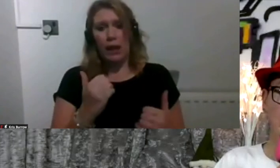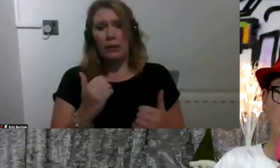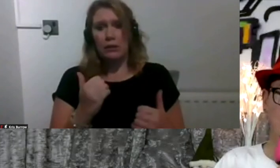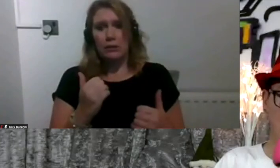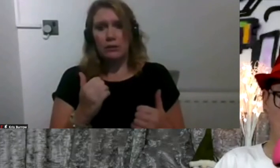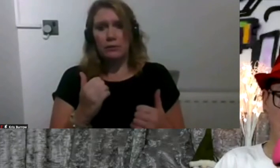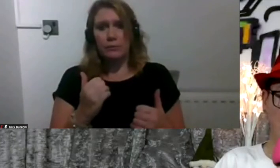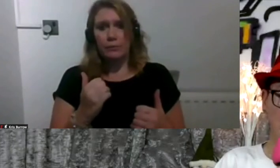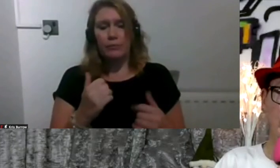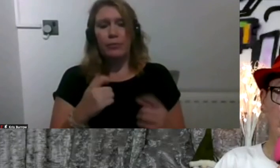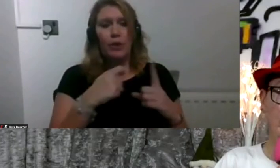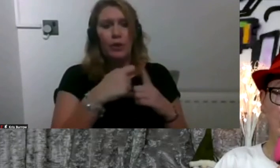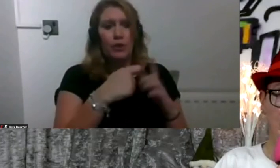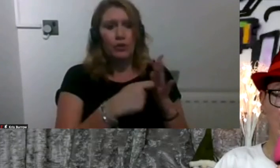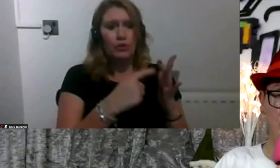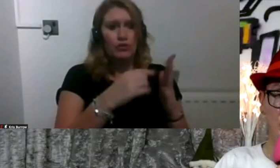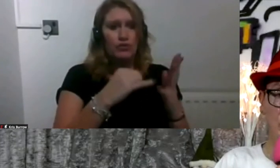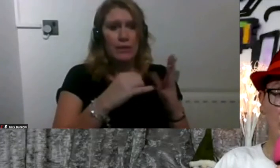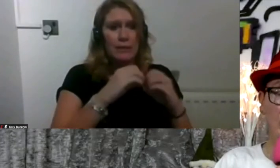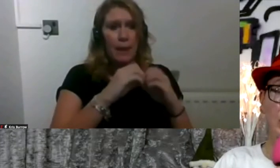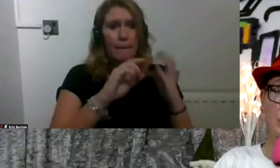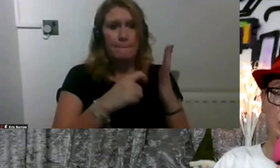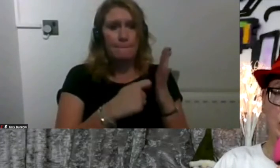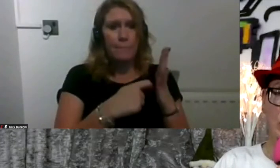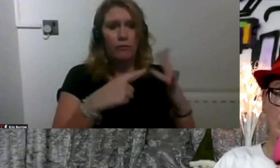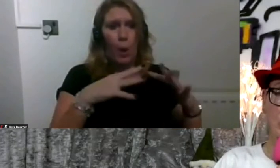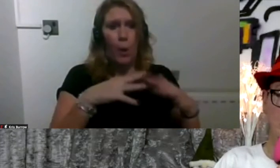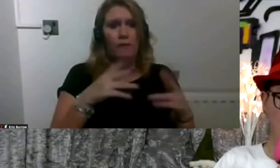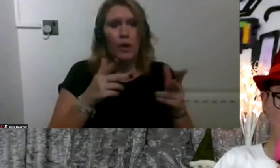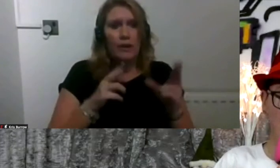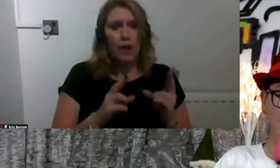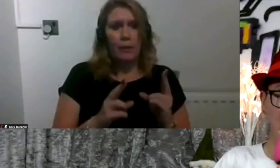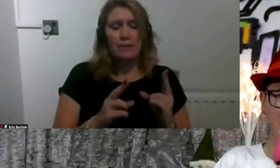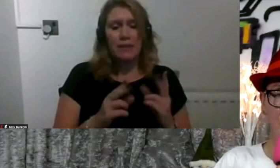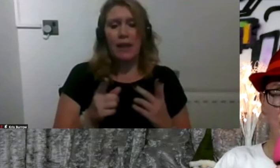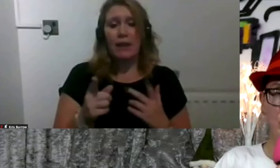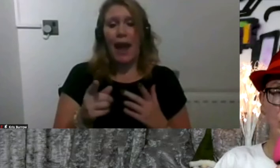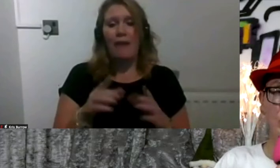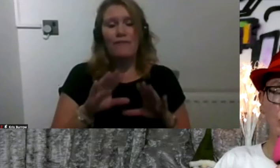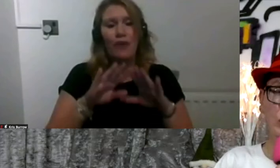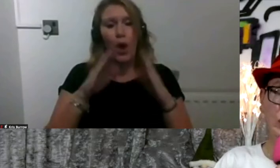Kris Burrow for her interpreting, to Global RealTime Captioning for the